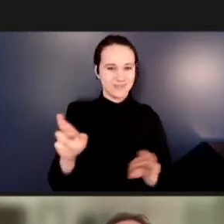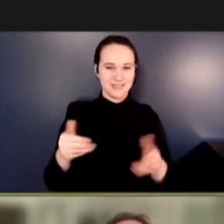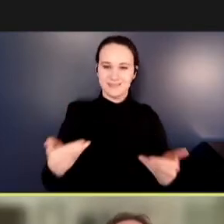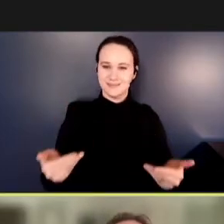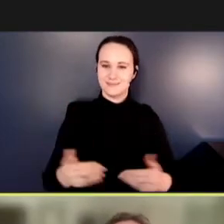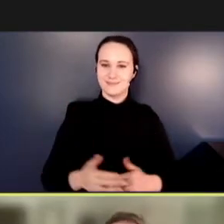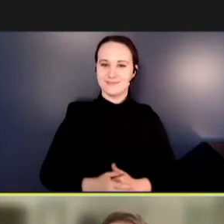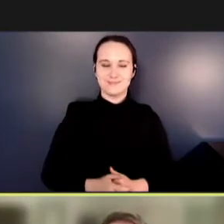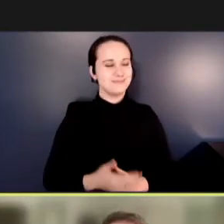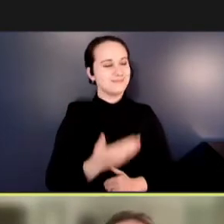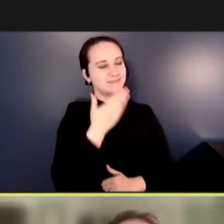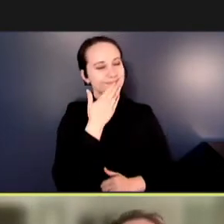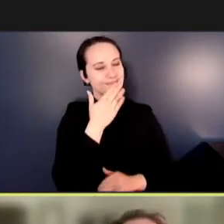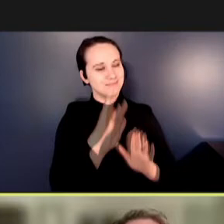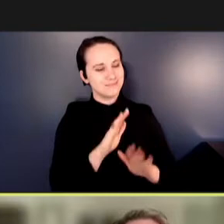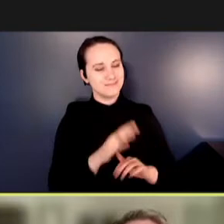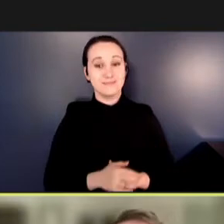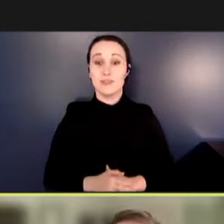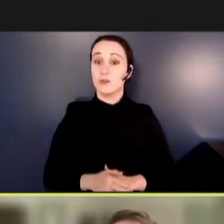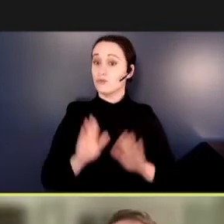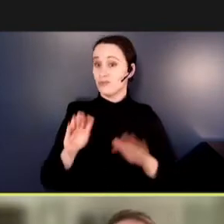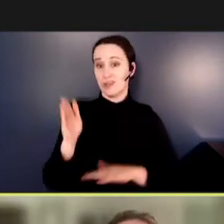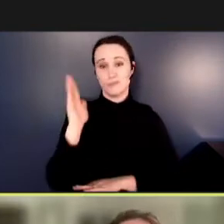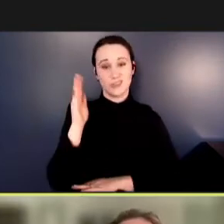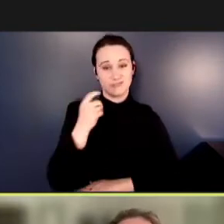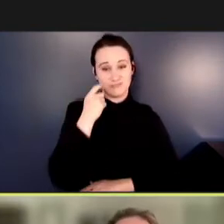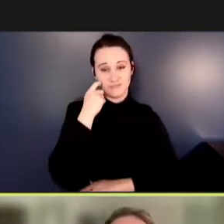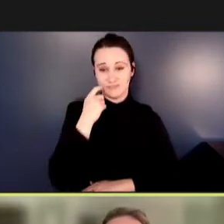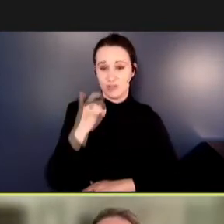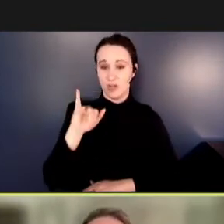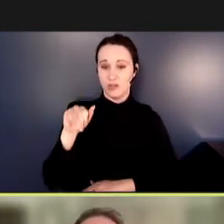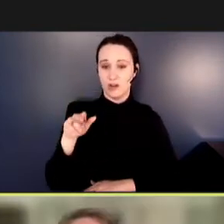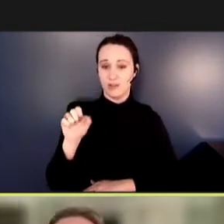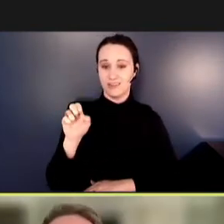Ted Schenkelberg: Great. Thank you. And great presentation, Justin. Super interesting here with